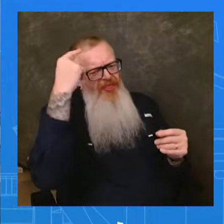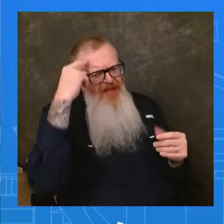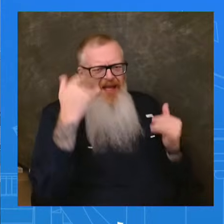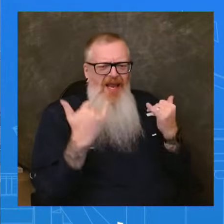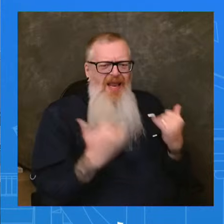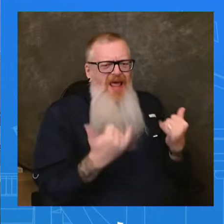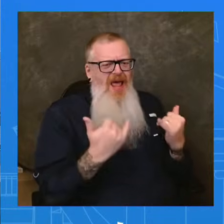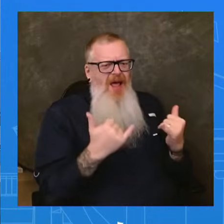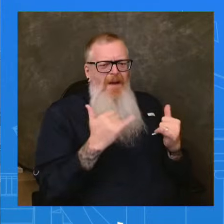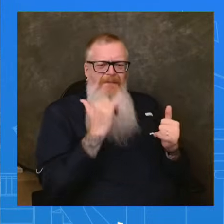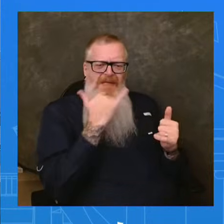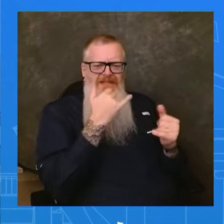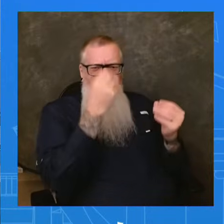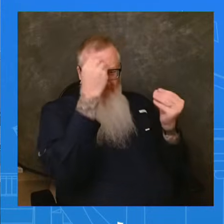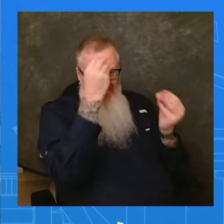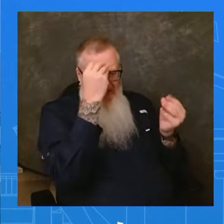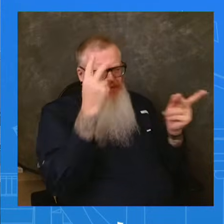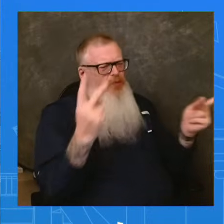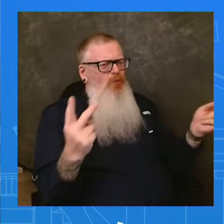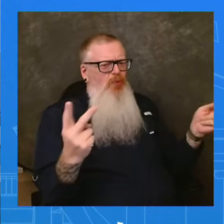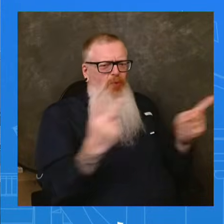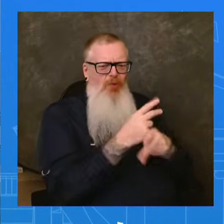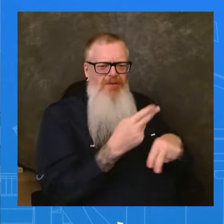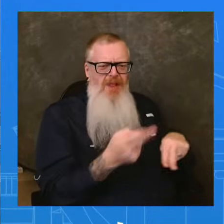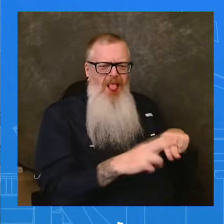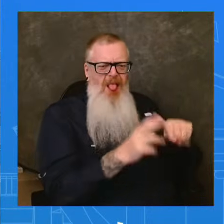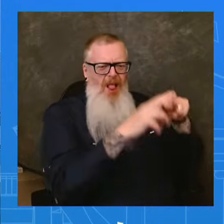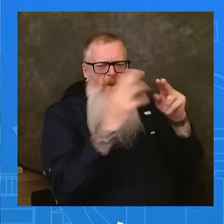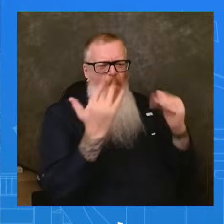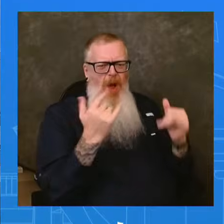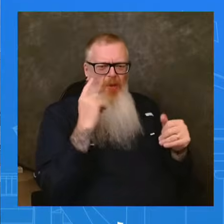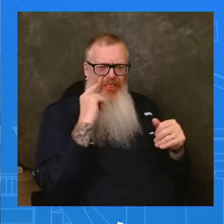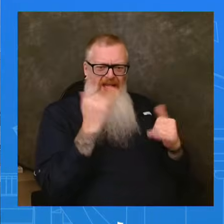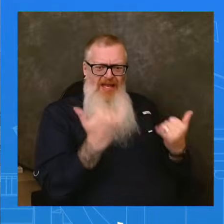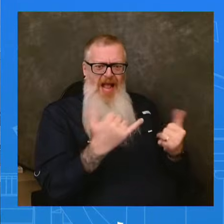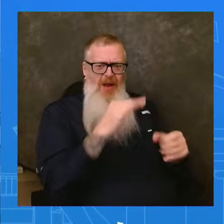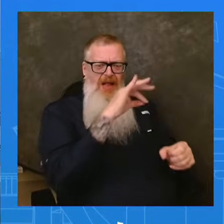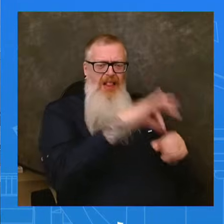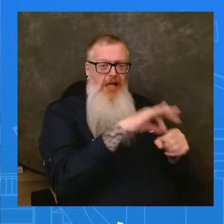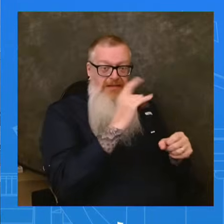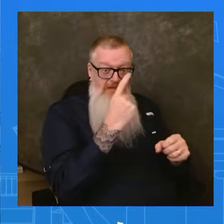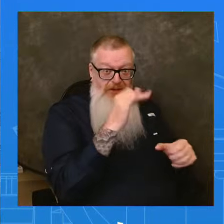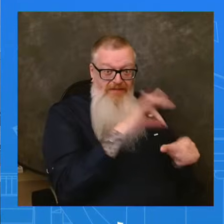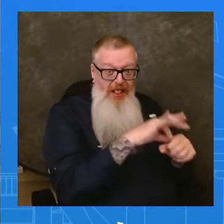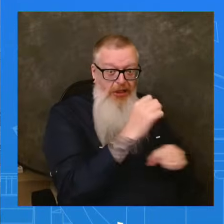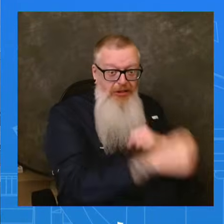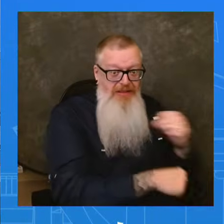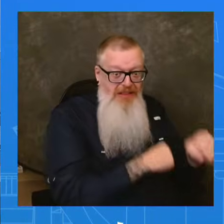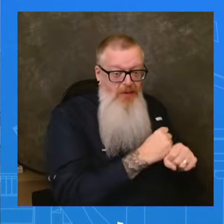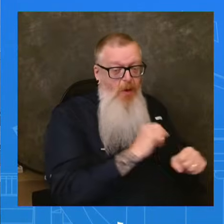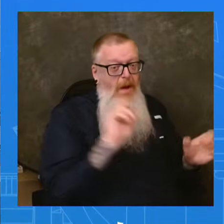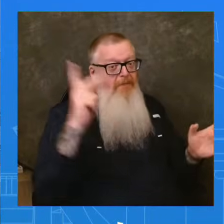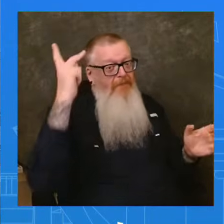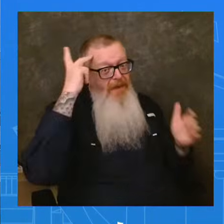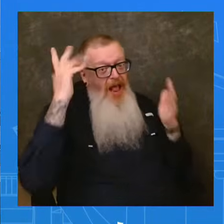Is it because of certain politicians? Is it become -- because of tech platforms? Or is it because of, potentially, a foreign actor?